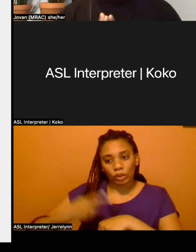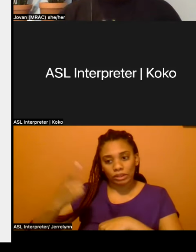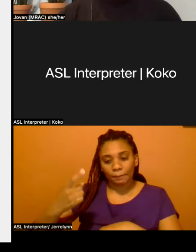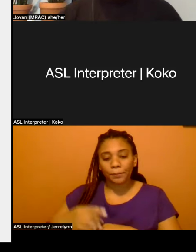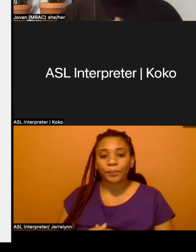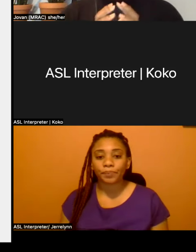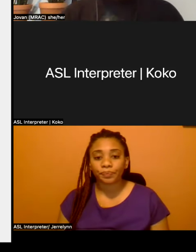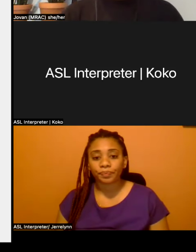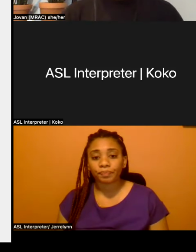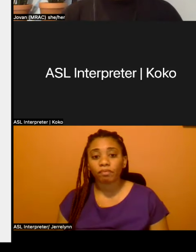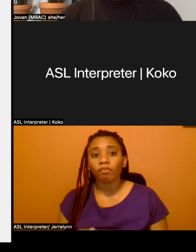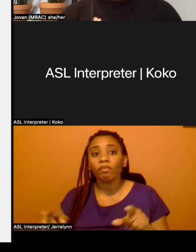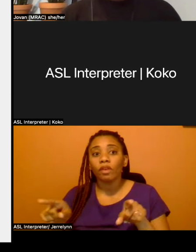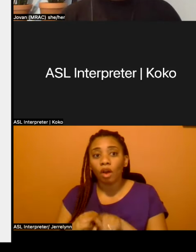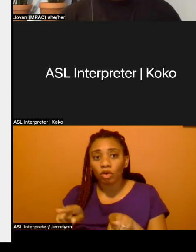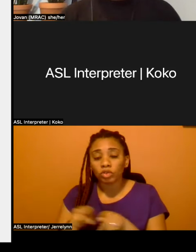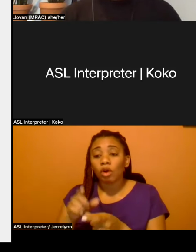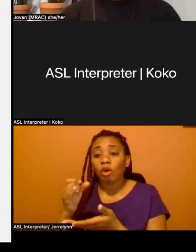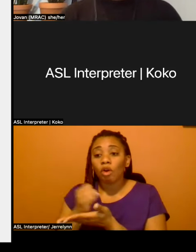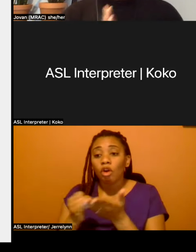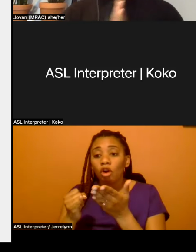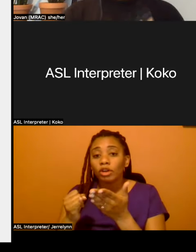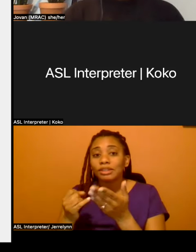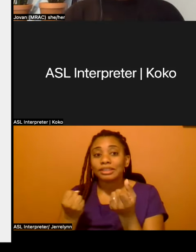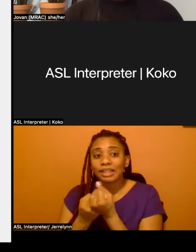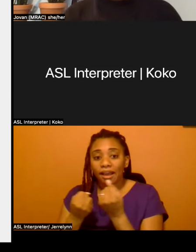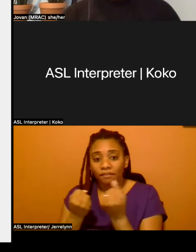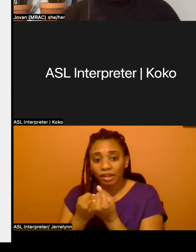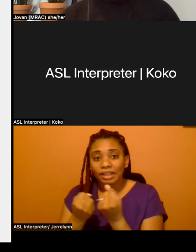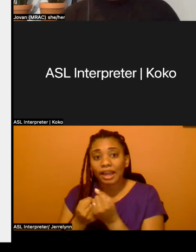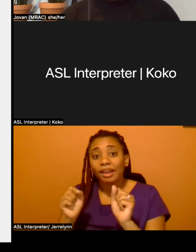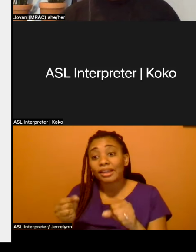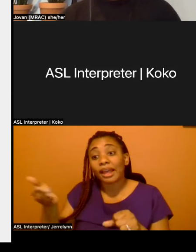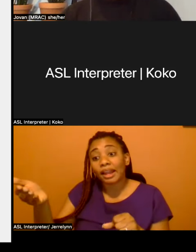to invite artists to help them complete the submission